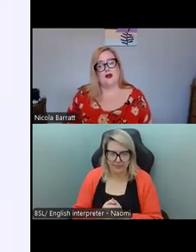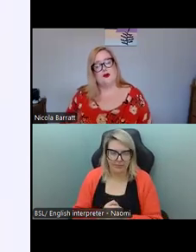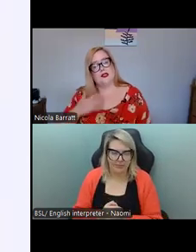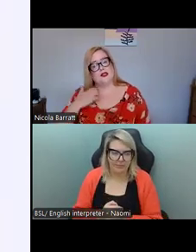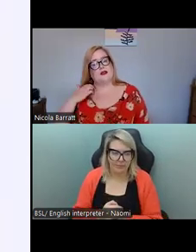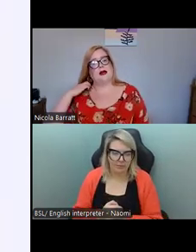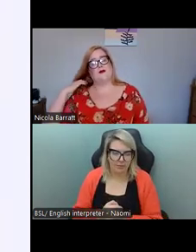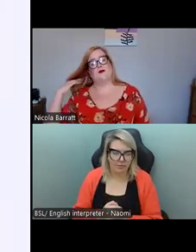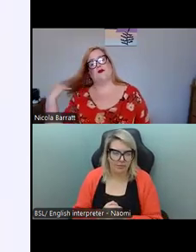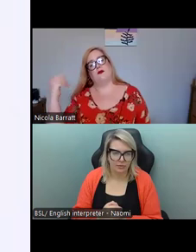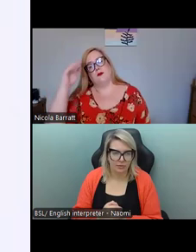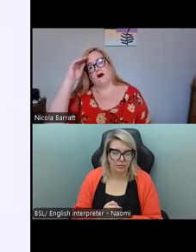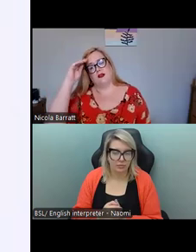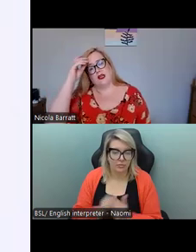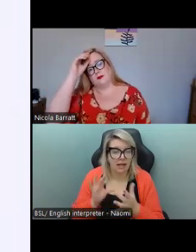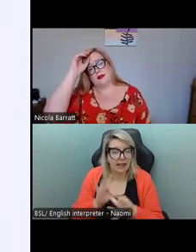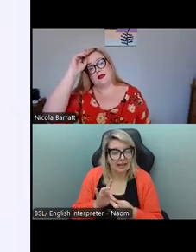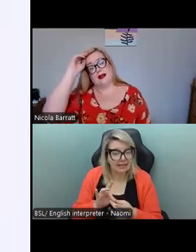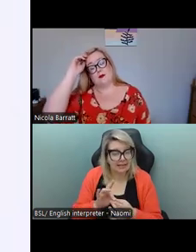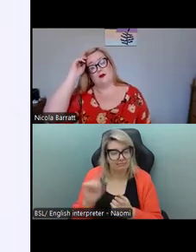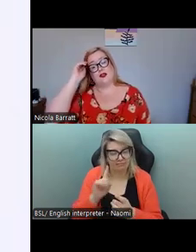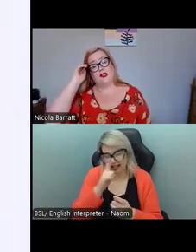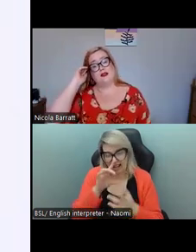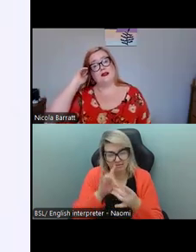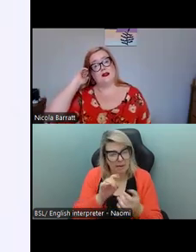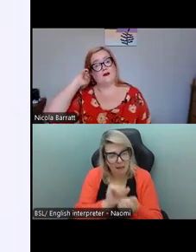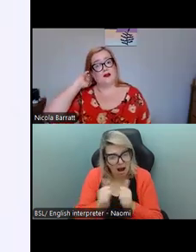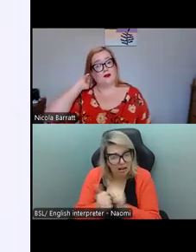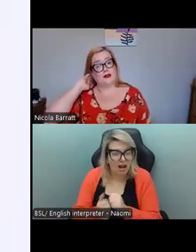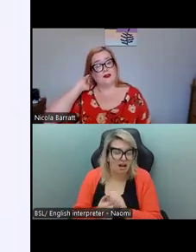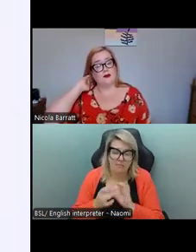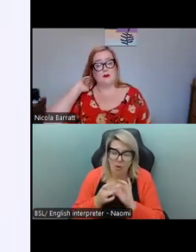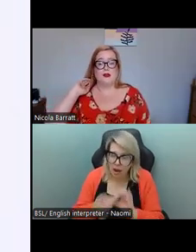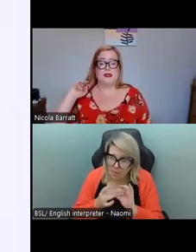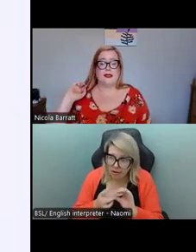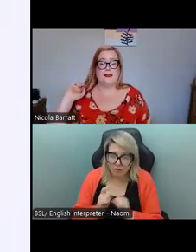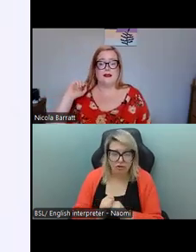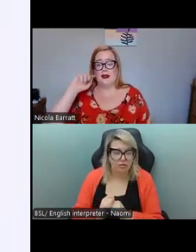You can also use the platform to form partnerships and collaborations and find funding opportunities.